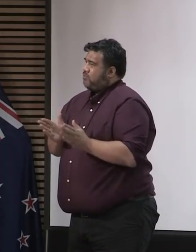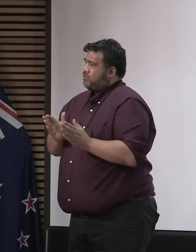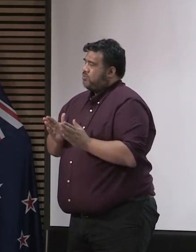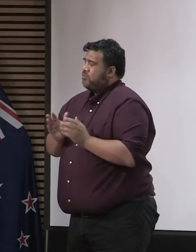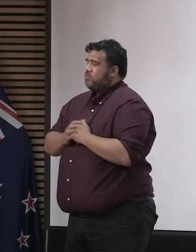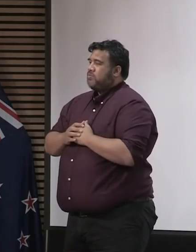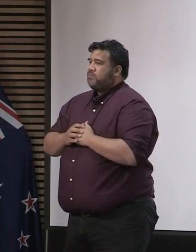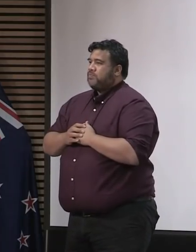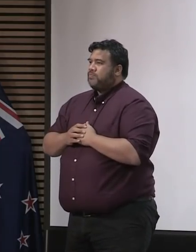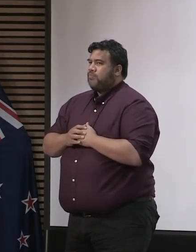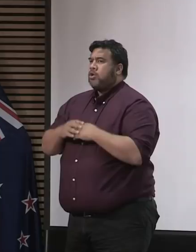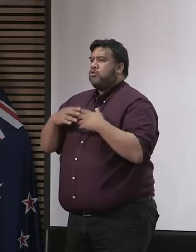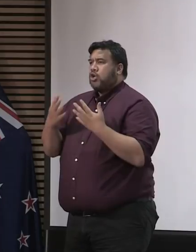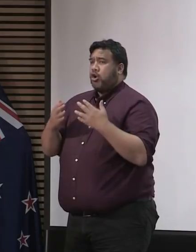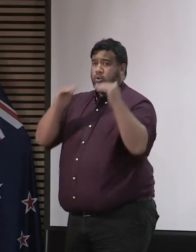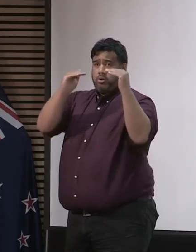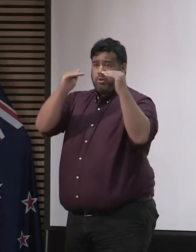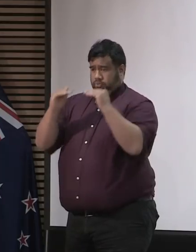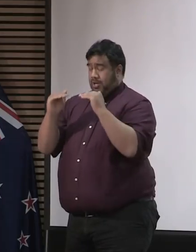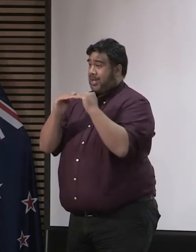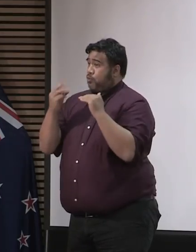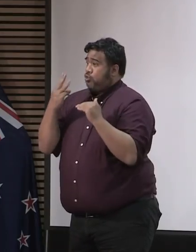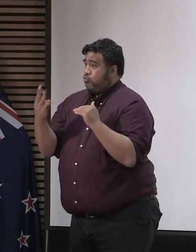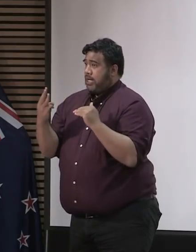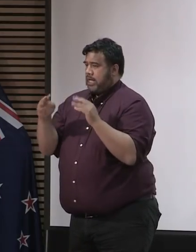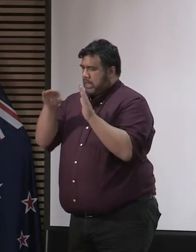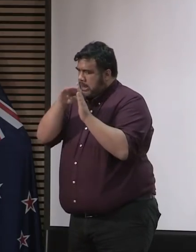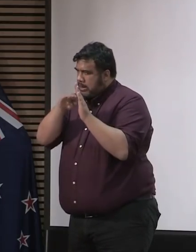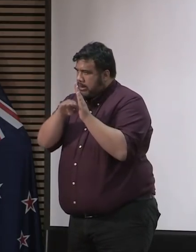Of course measures appropriate for level 3 are being put in place including restricting